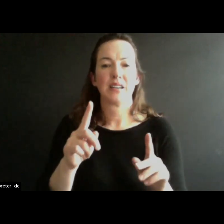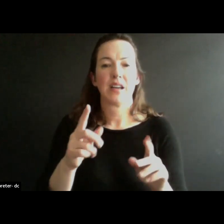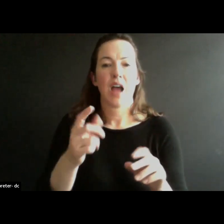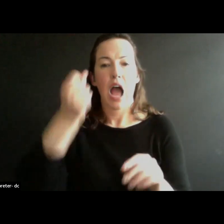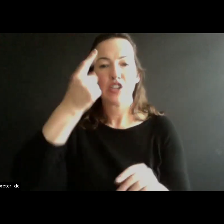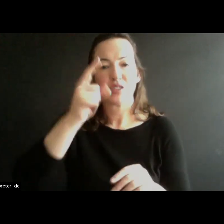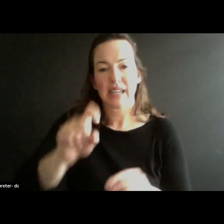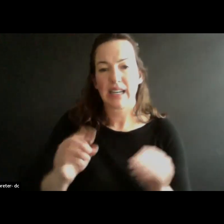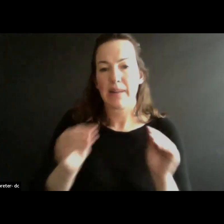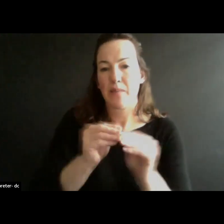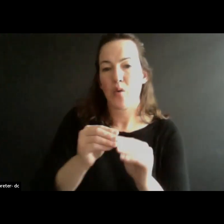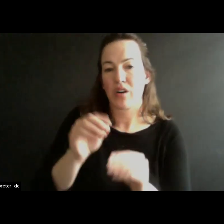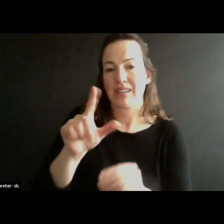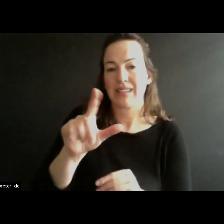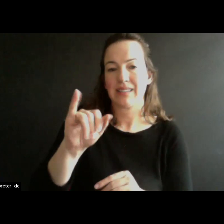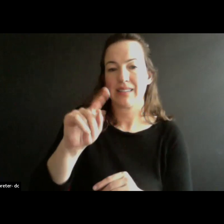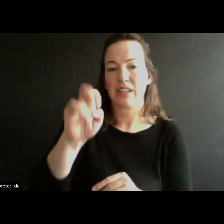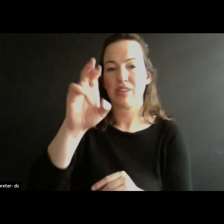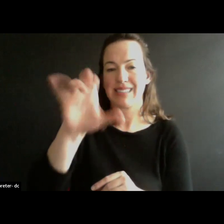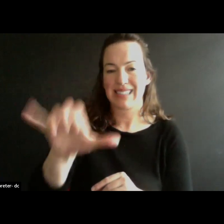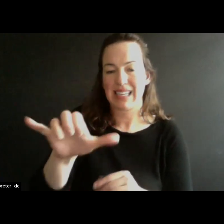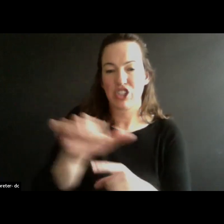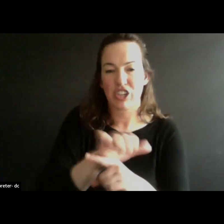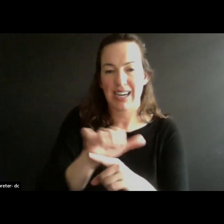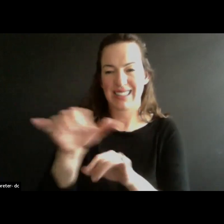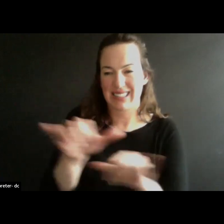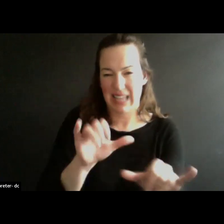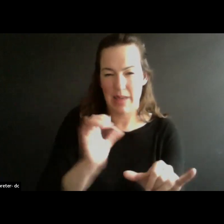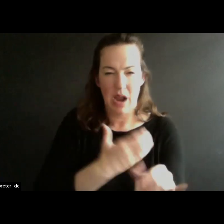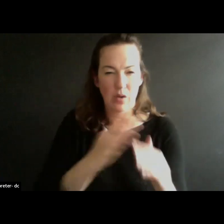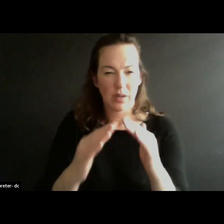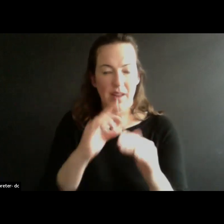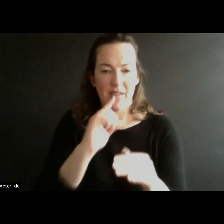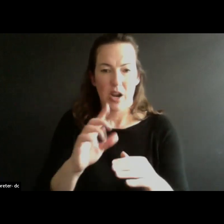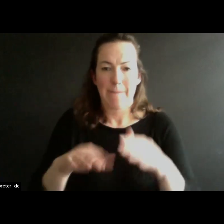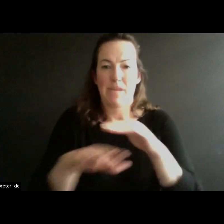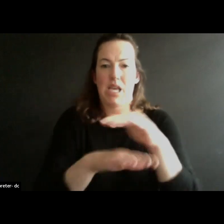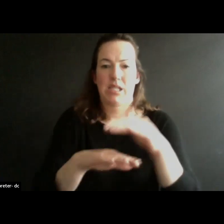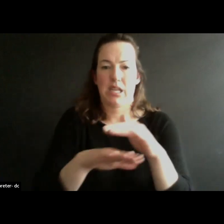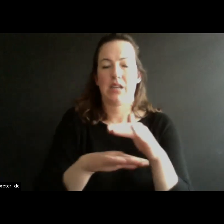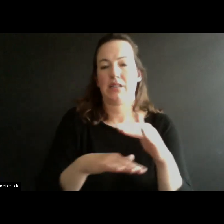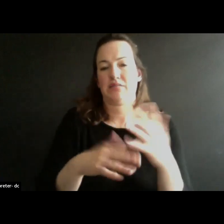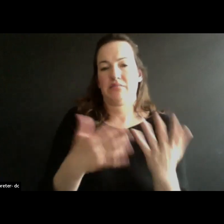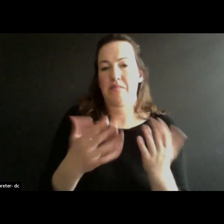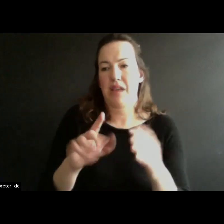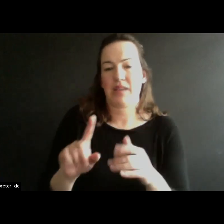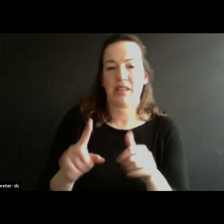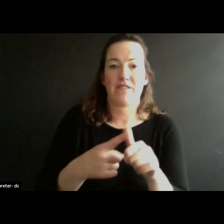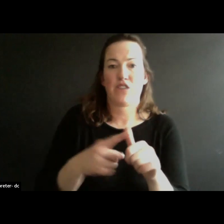digital literacy training, especially with a lot of the community that we support. It's very, very introductory, so maybe we're getting people their first computer. They're just